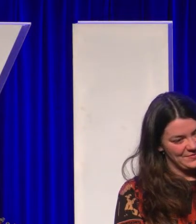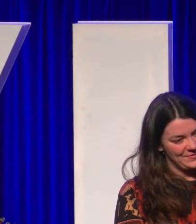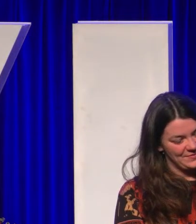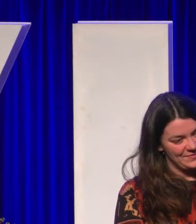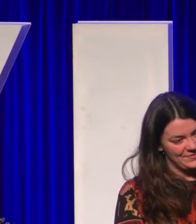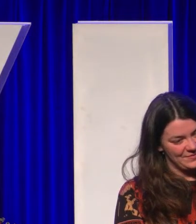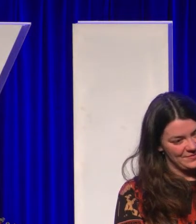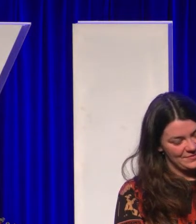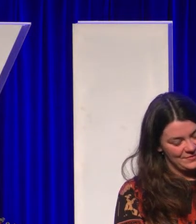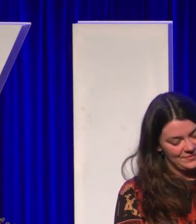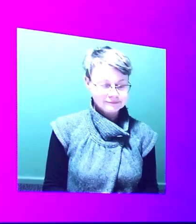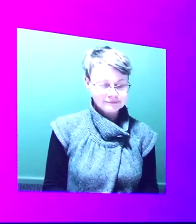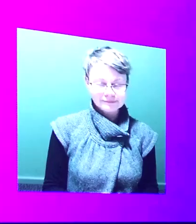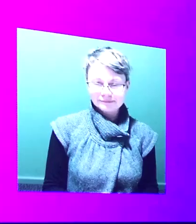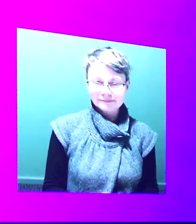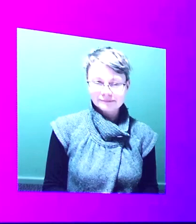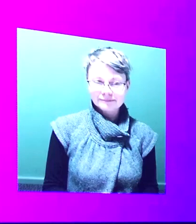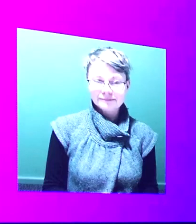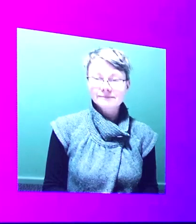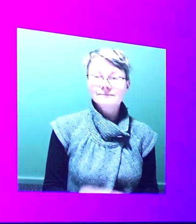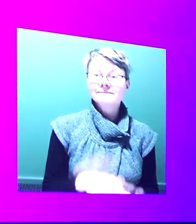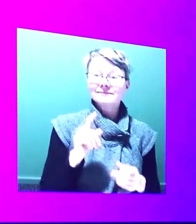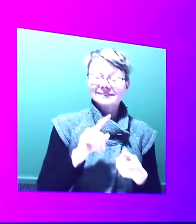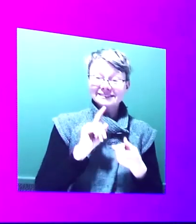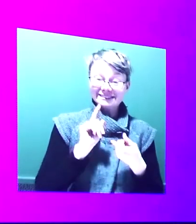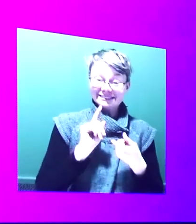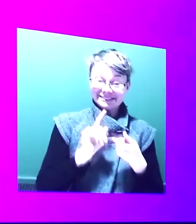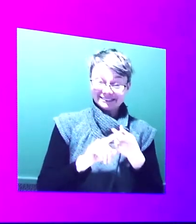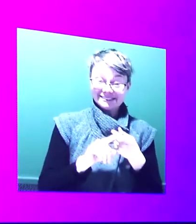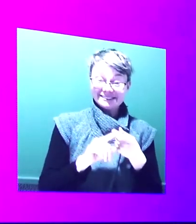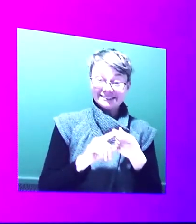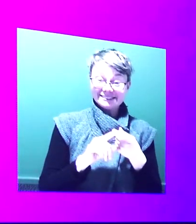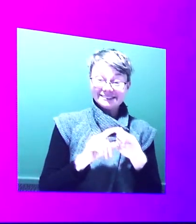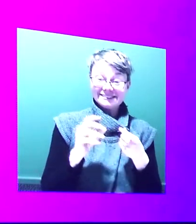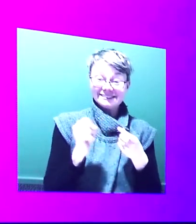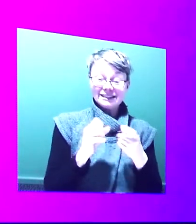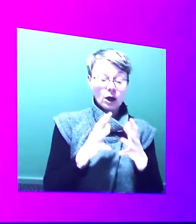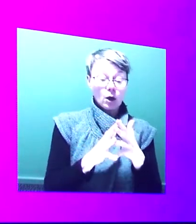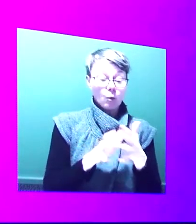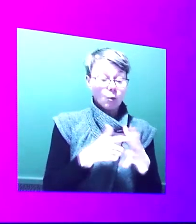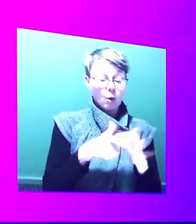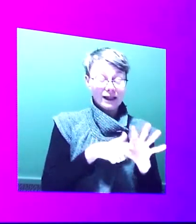his previous Walkley Award-winning webcomic Villawood. Now both works grew from Safdar's ongoing